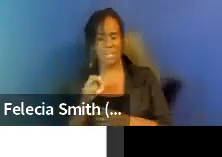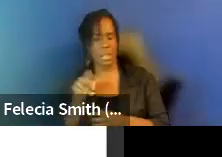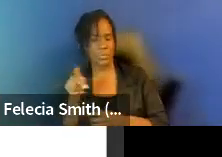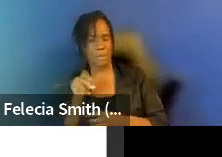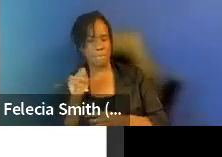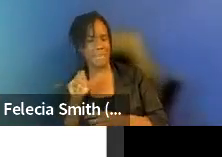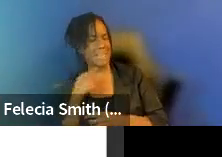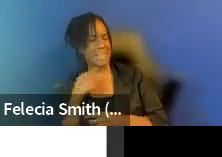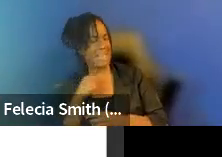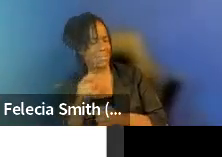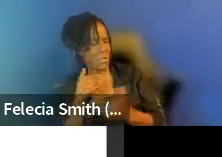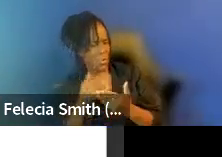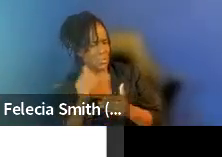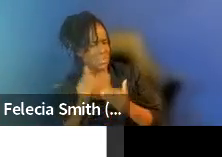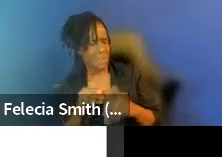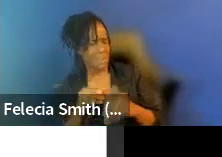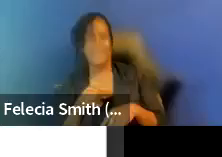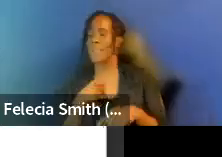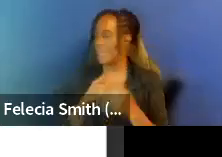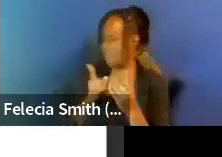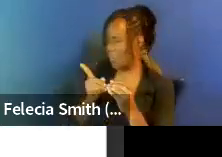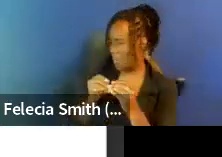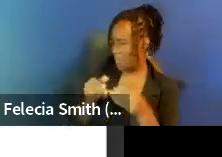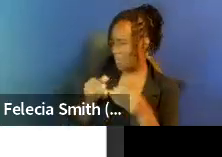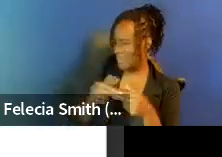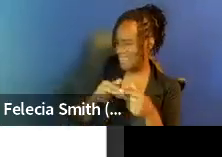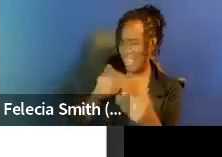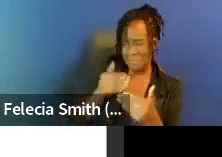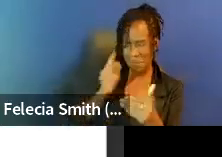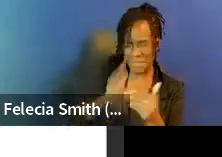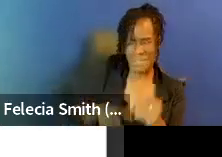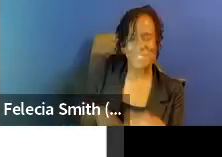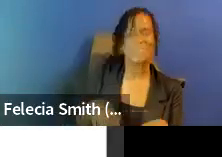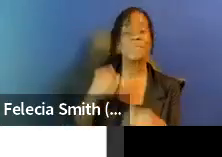piece of paper and mail it to